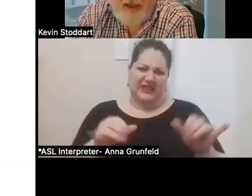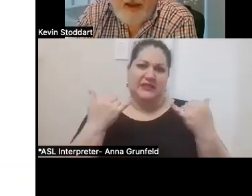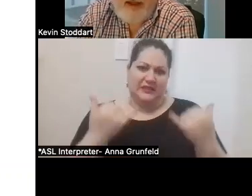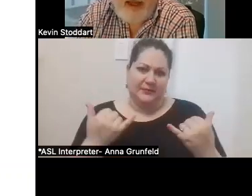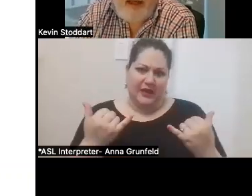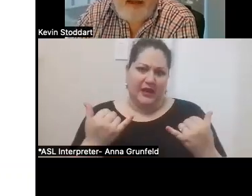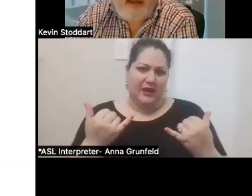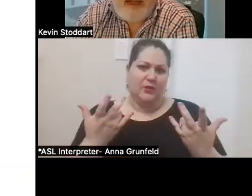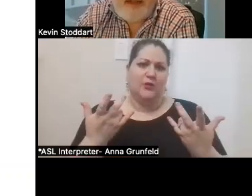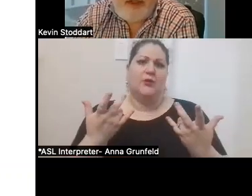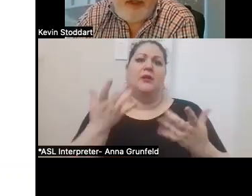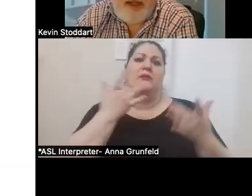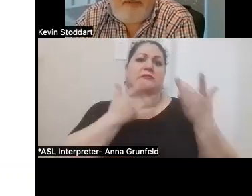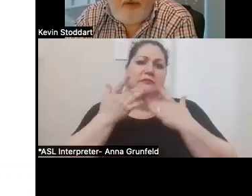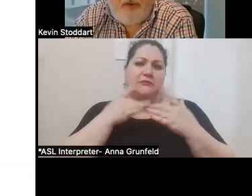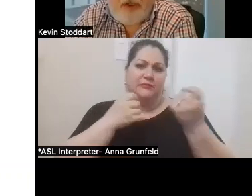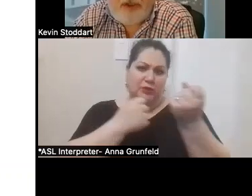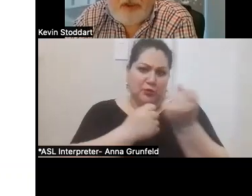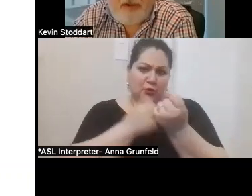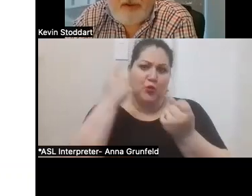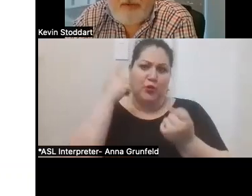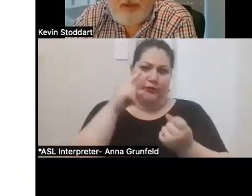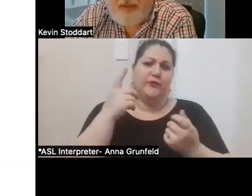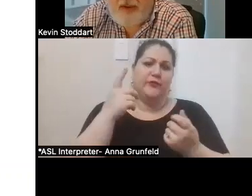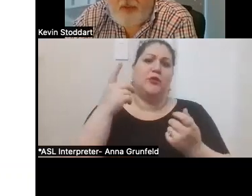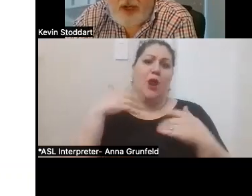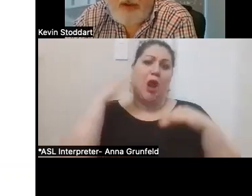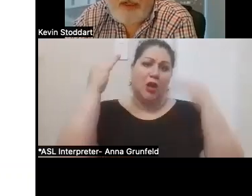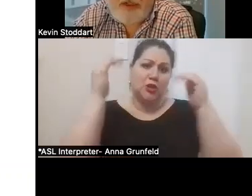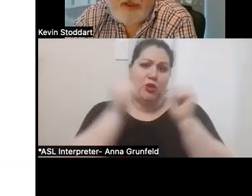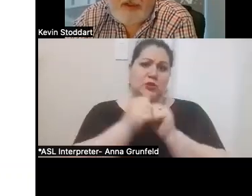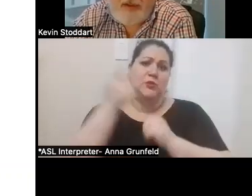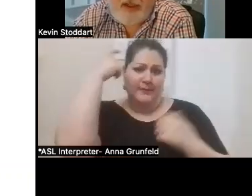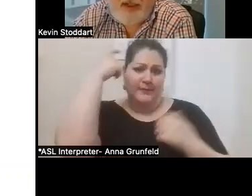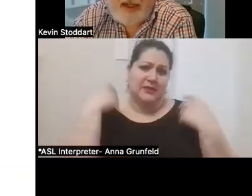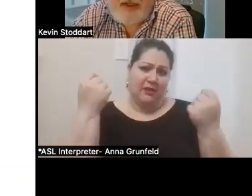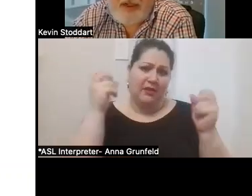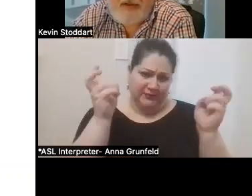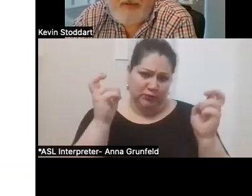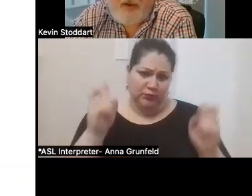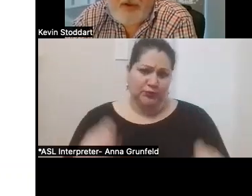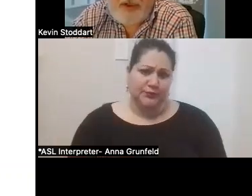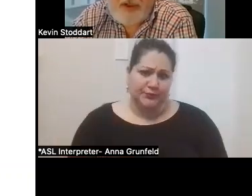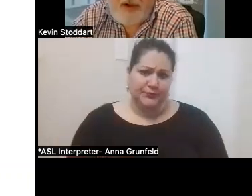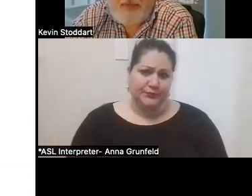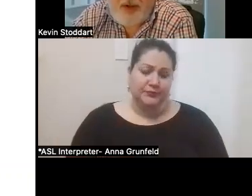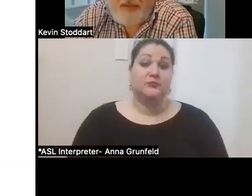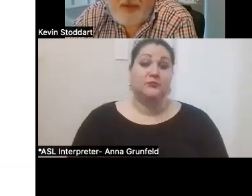Again, attention and focus, there may be awareness that attention and focus are a problem,